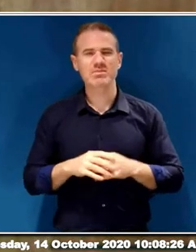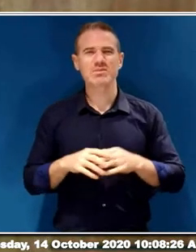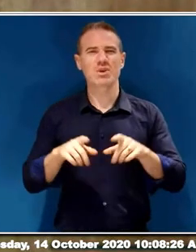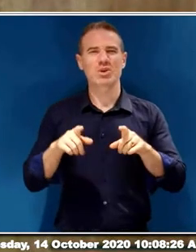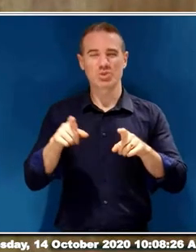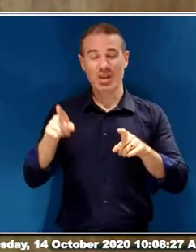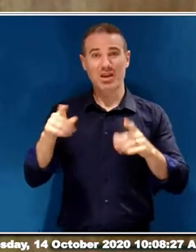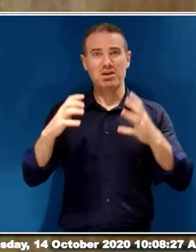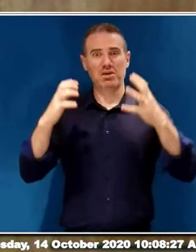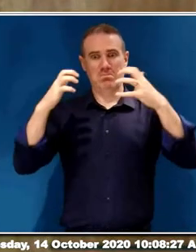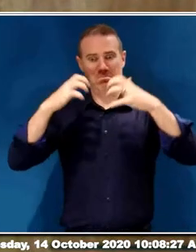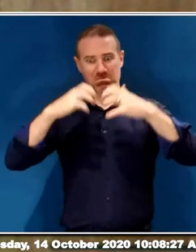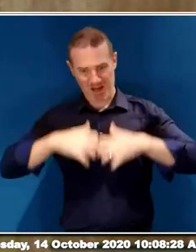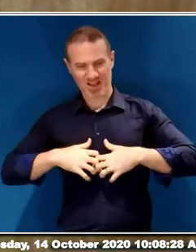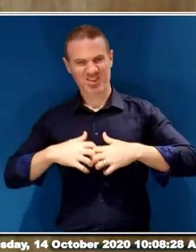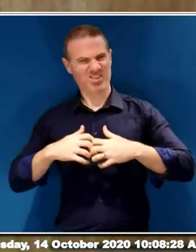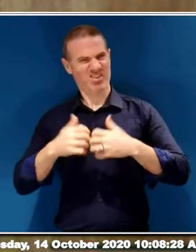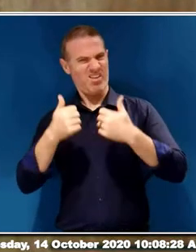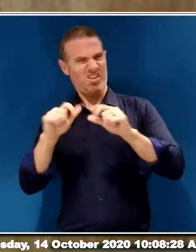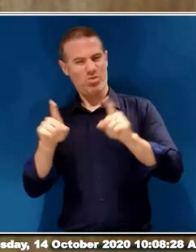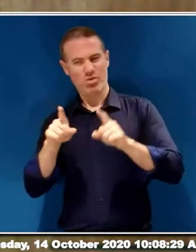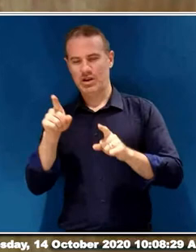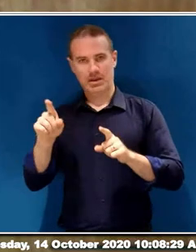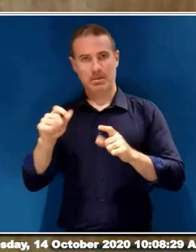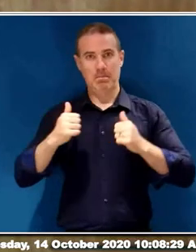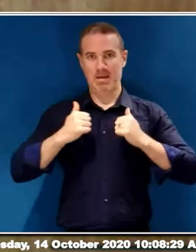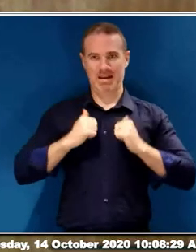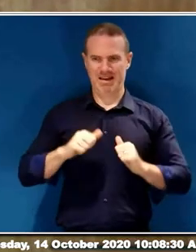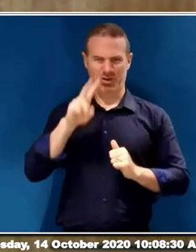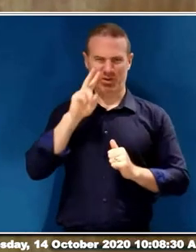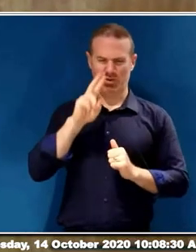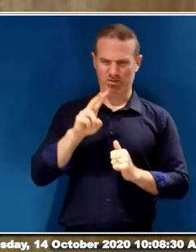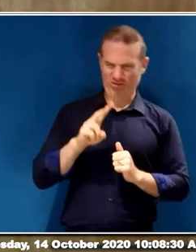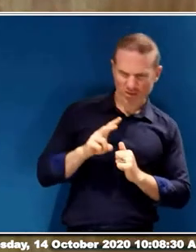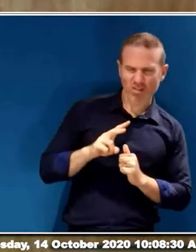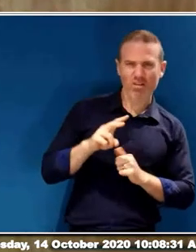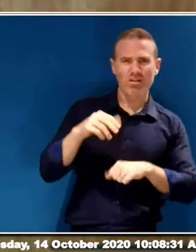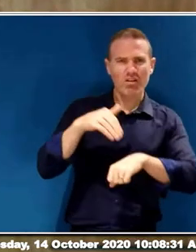because he's trying to avoid the trigger that's created the anxiety.